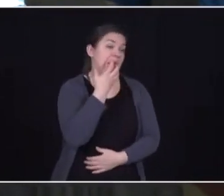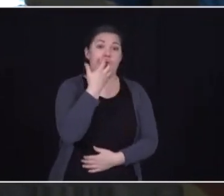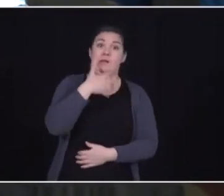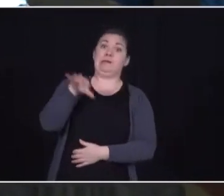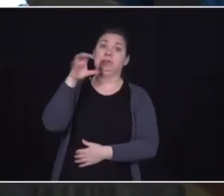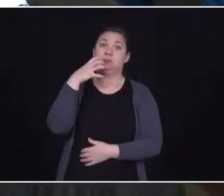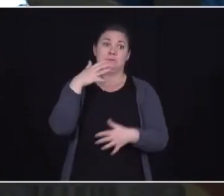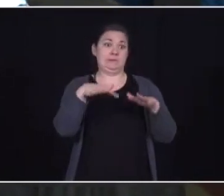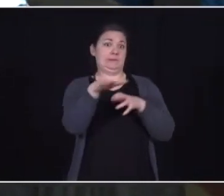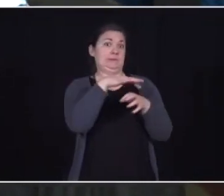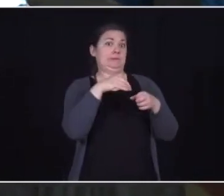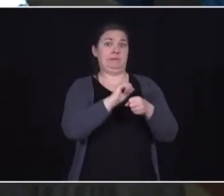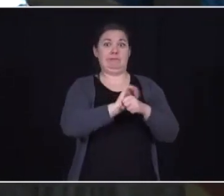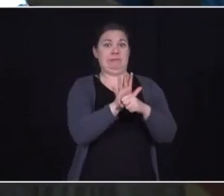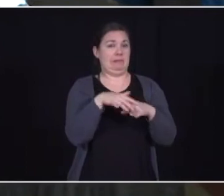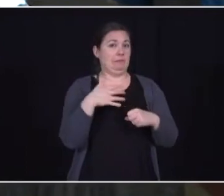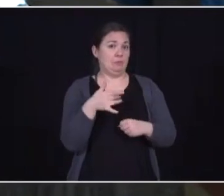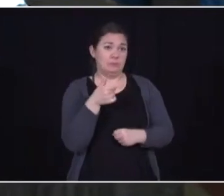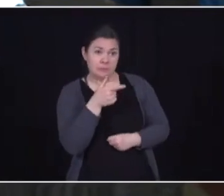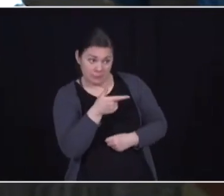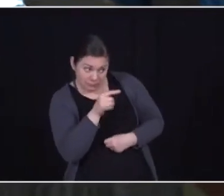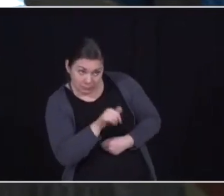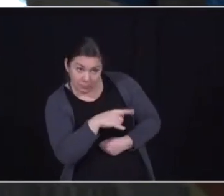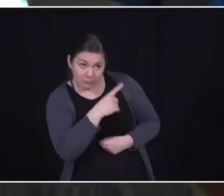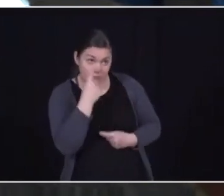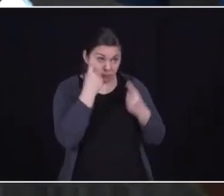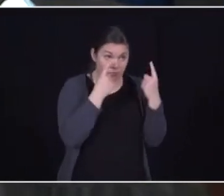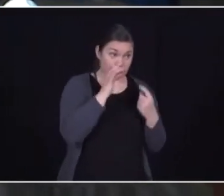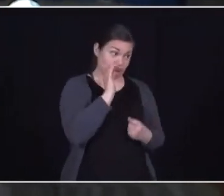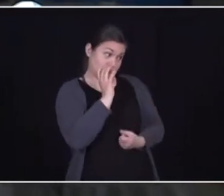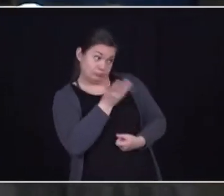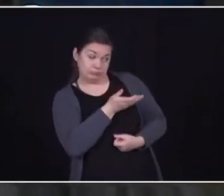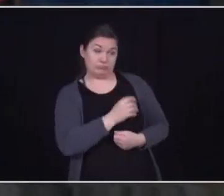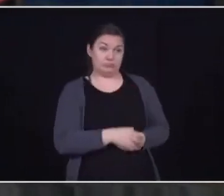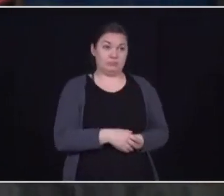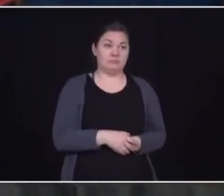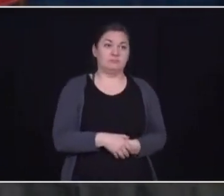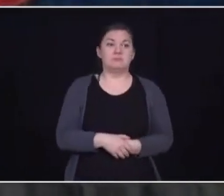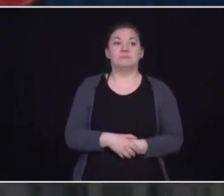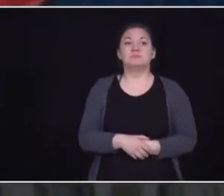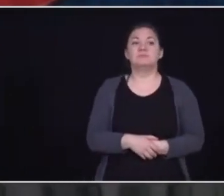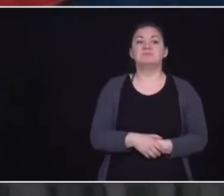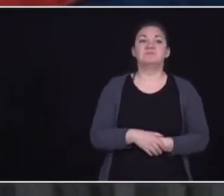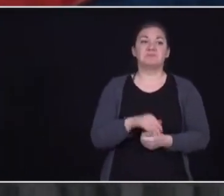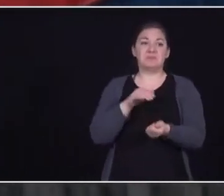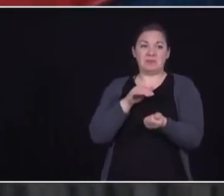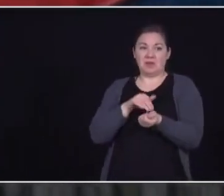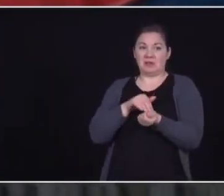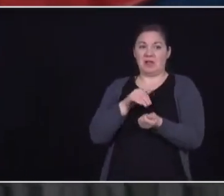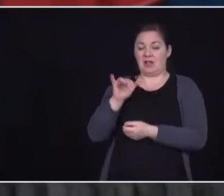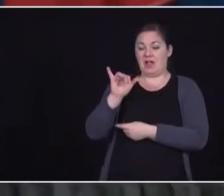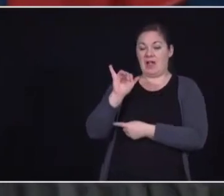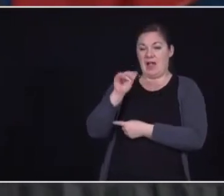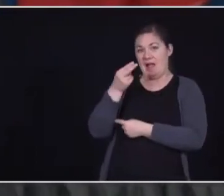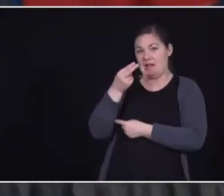course the vulnerable population is a huge consideration and prioritization. How much is the decision based around areas that are perhaps vulnerable.